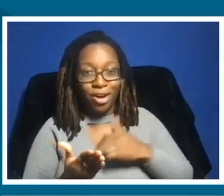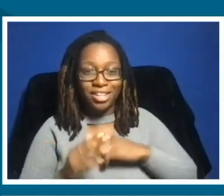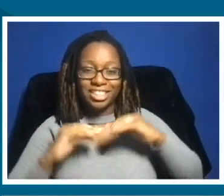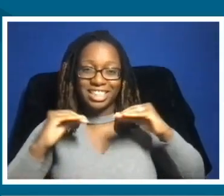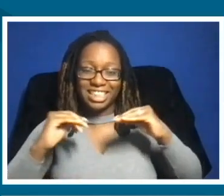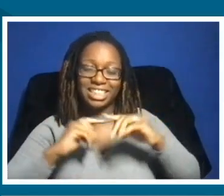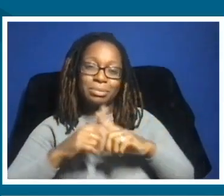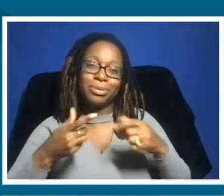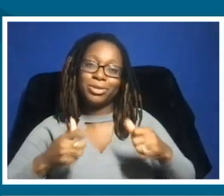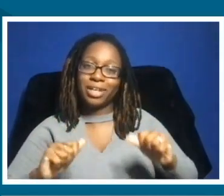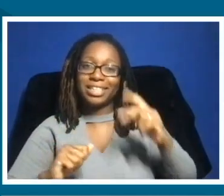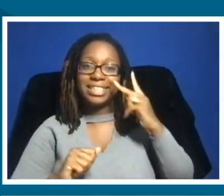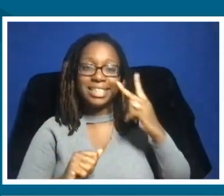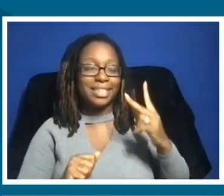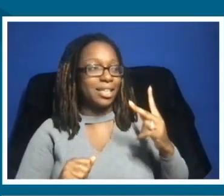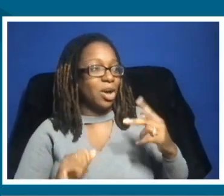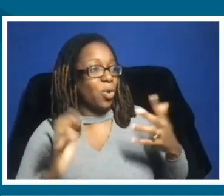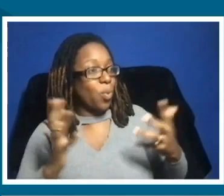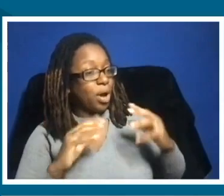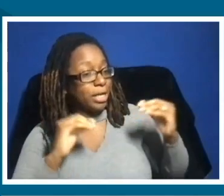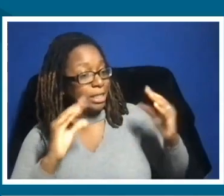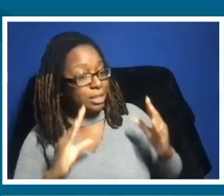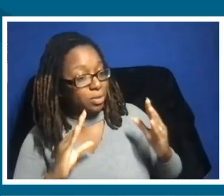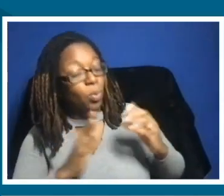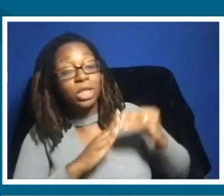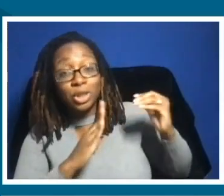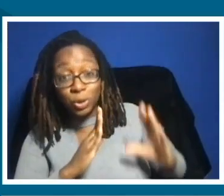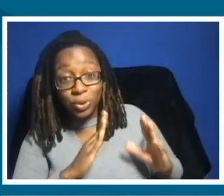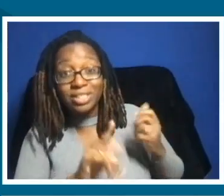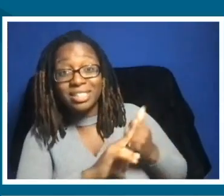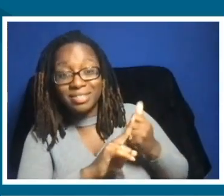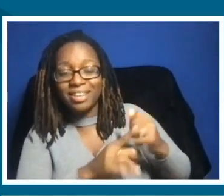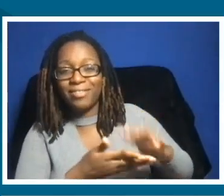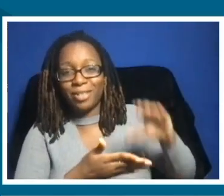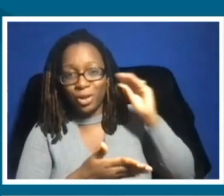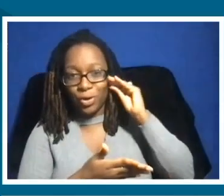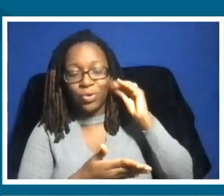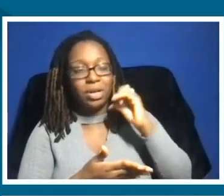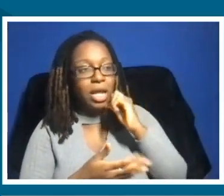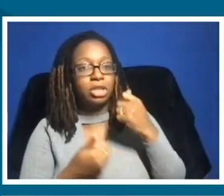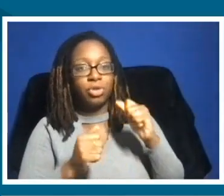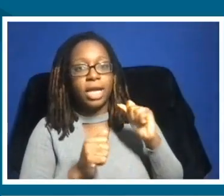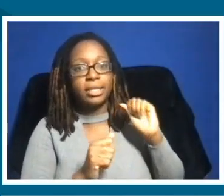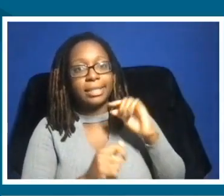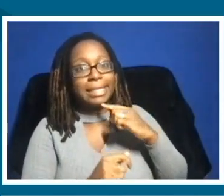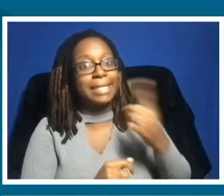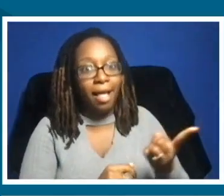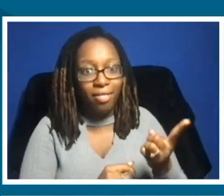rather than teaching them how to like um create a persuasive and sound and